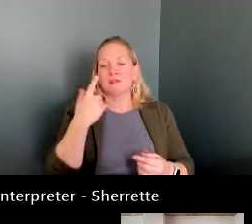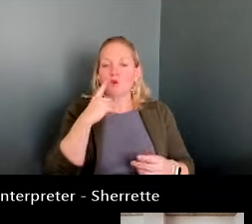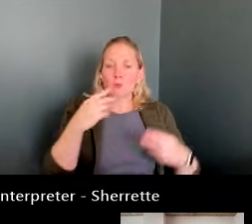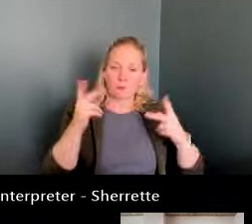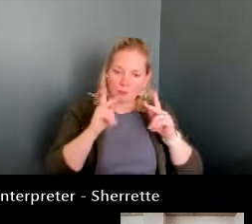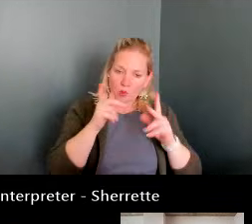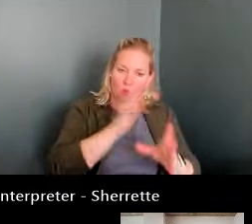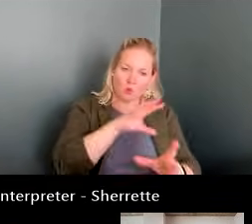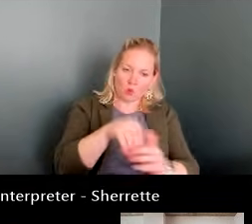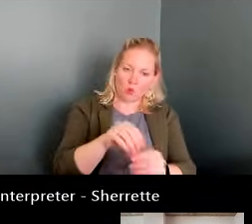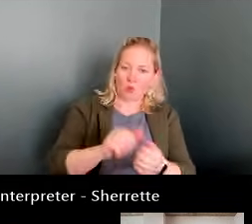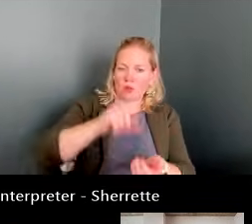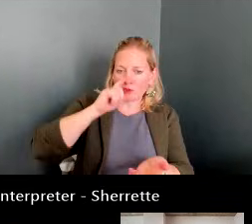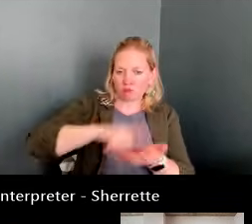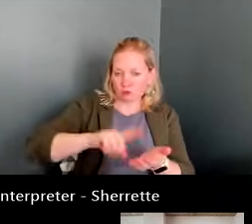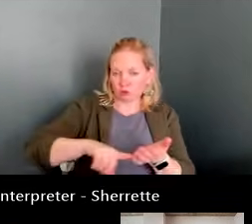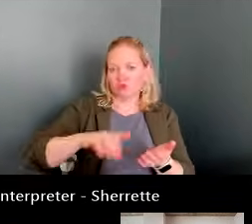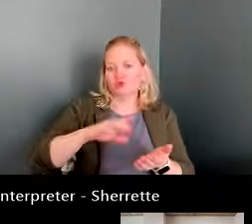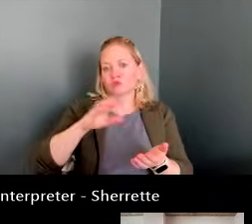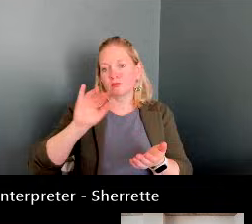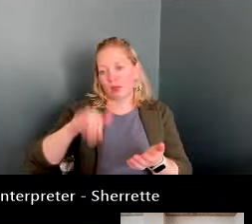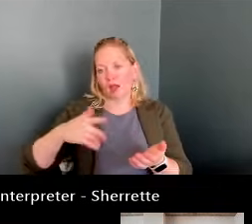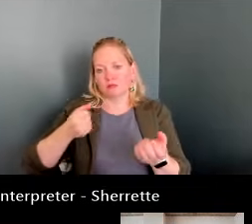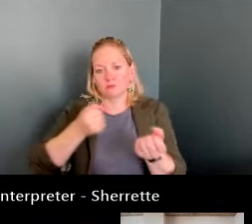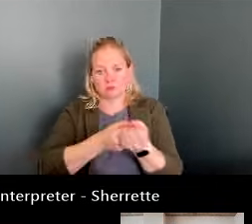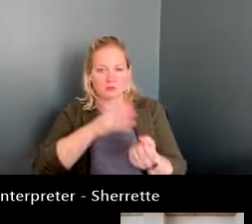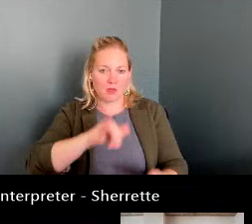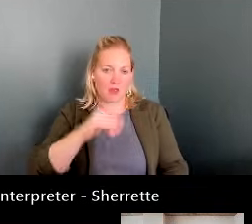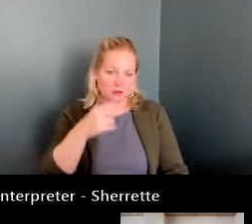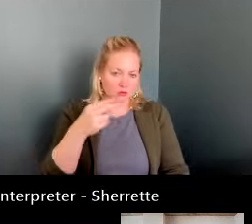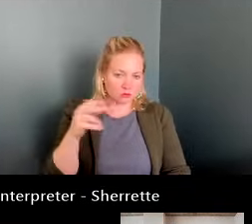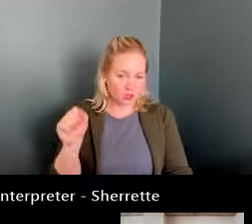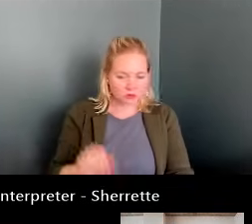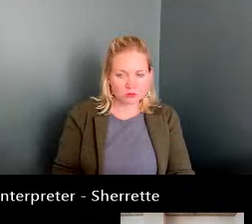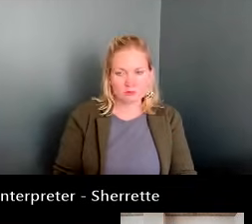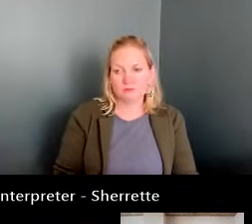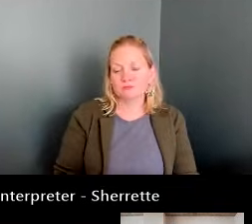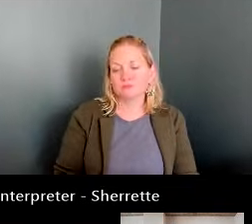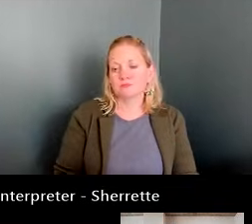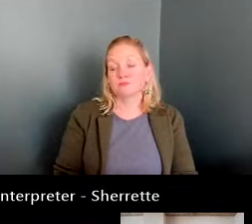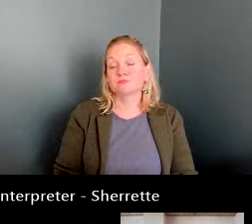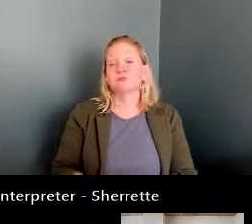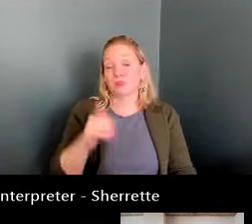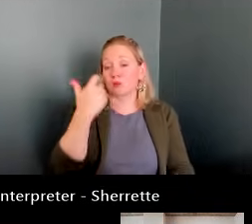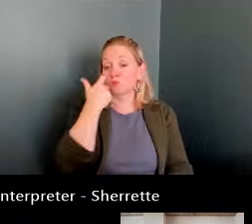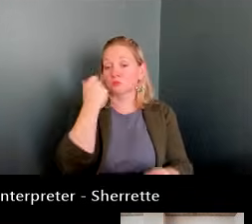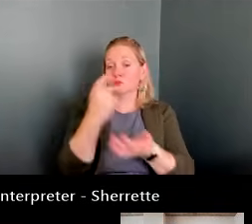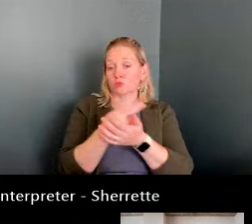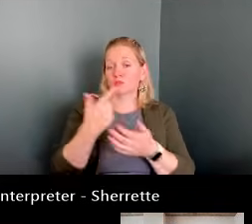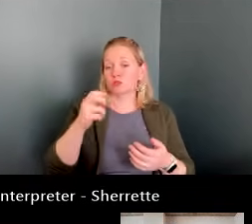or supported by HHS. Using the recently approved gene therapies as a case study,